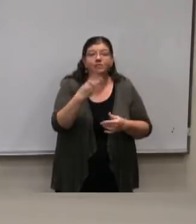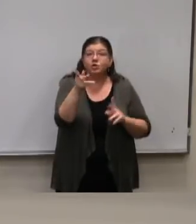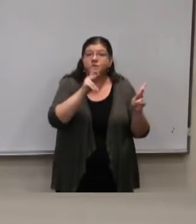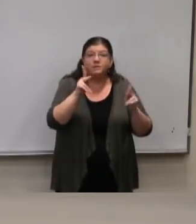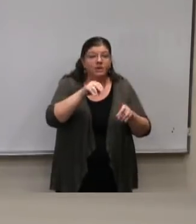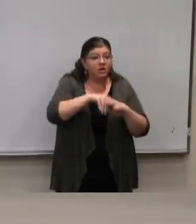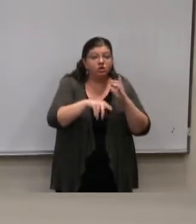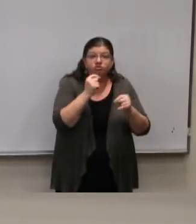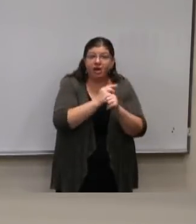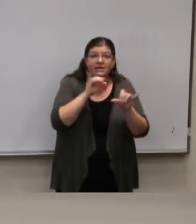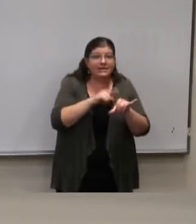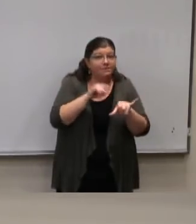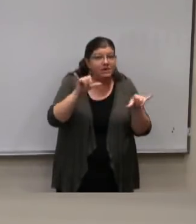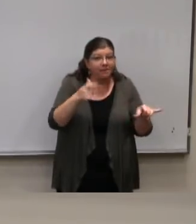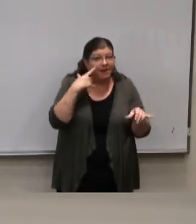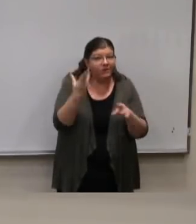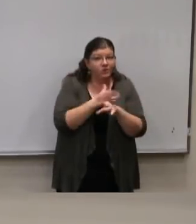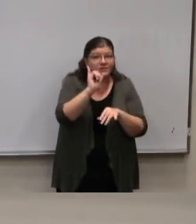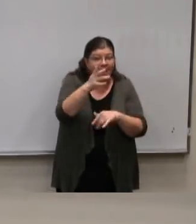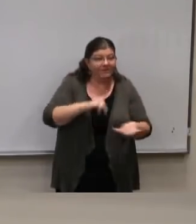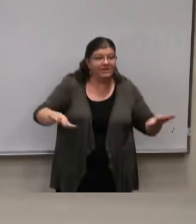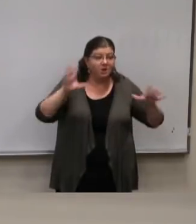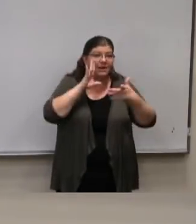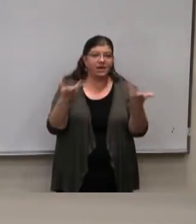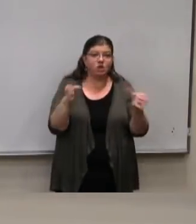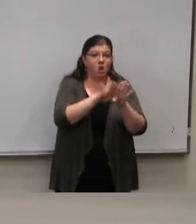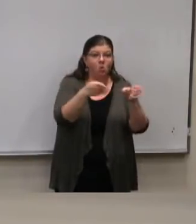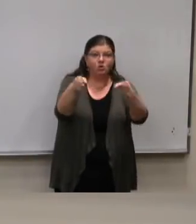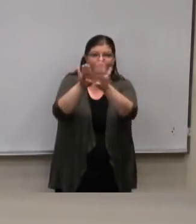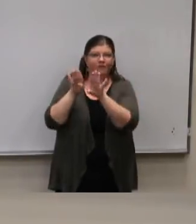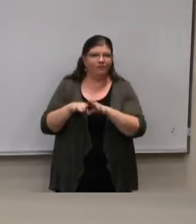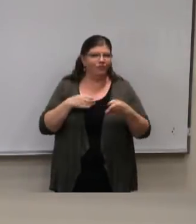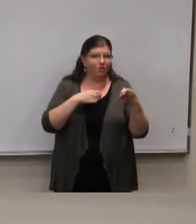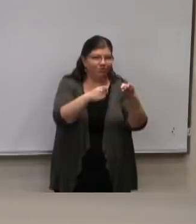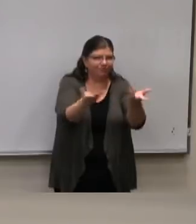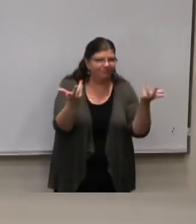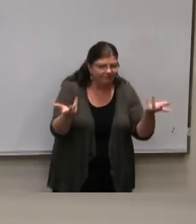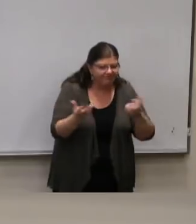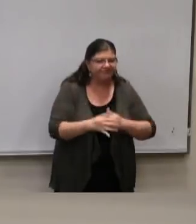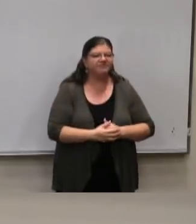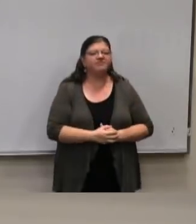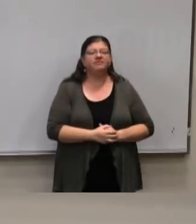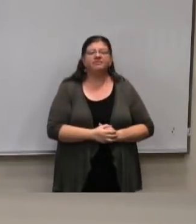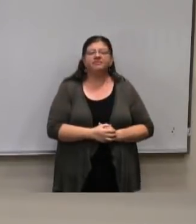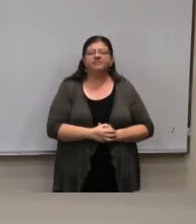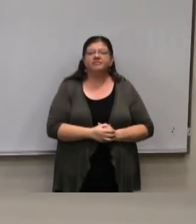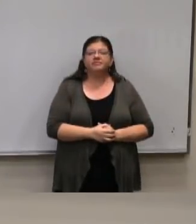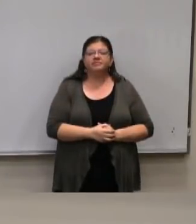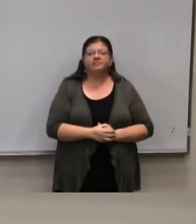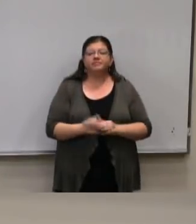We can because we got that closed-off road. Health sciences, performing arts.